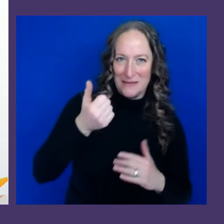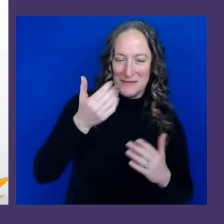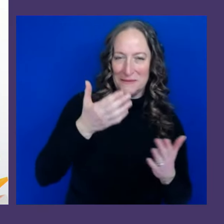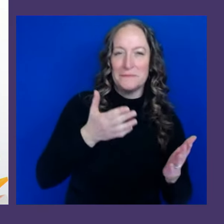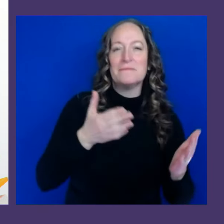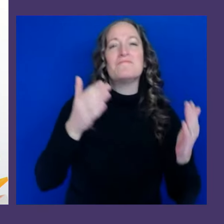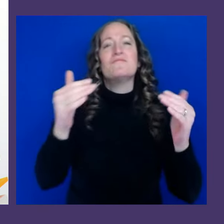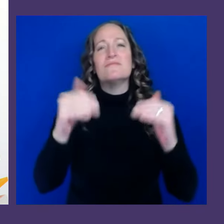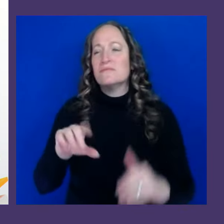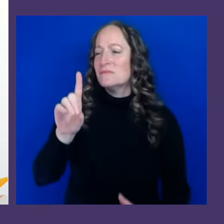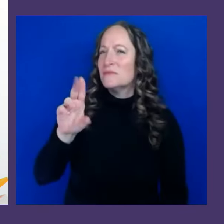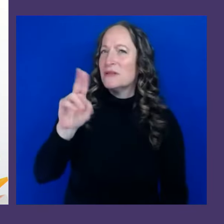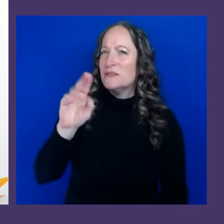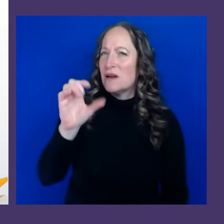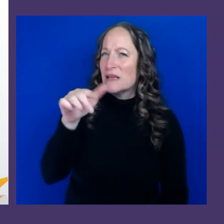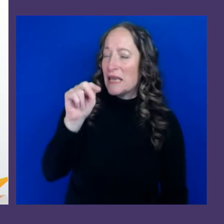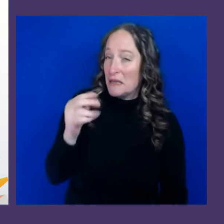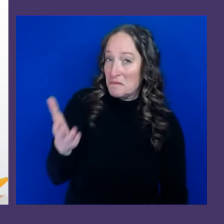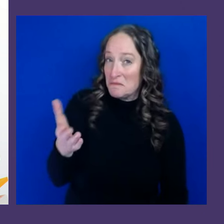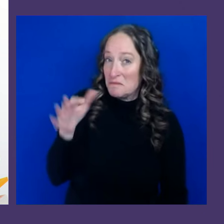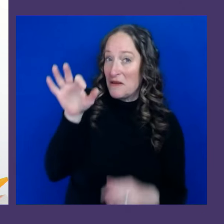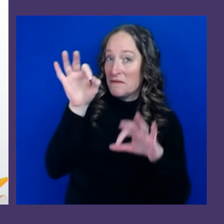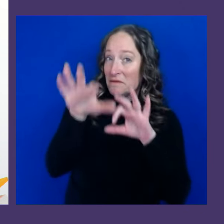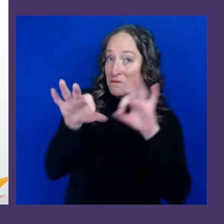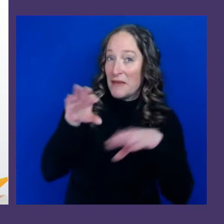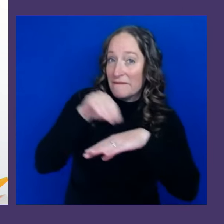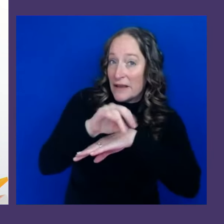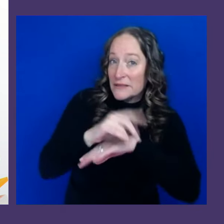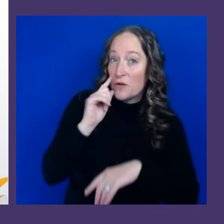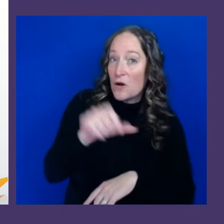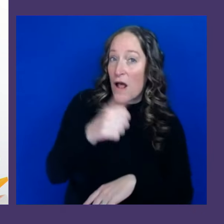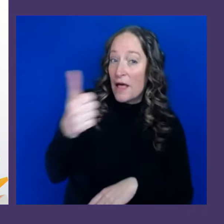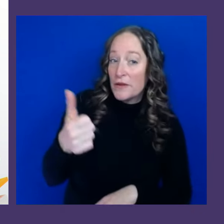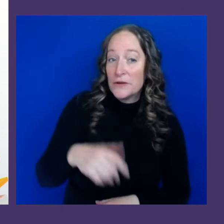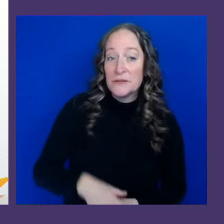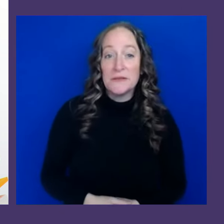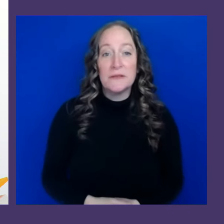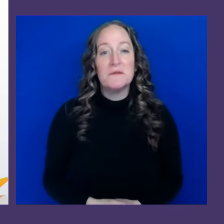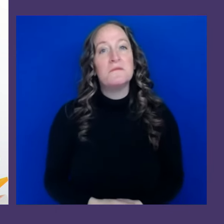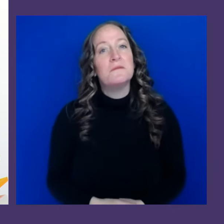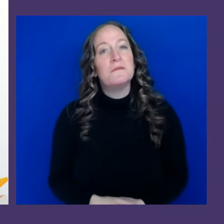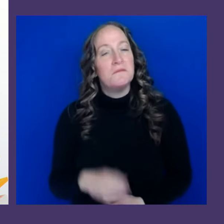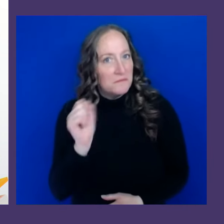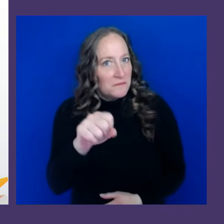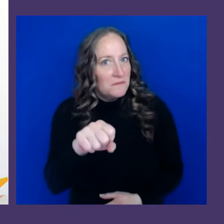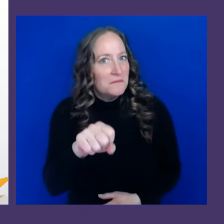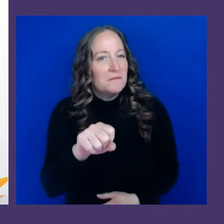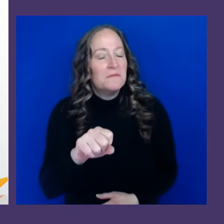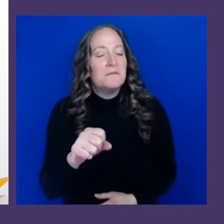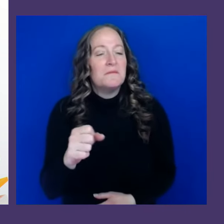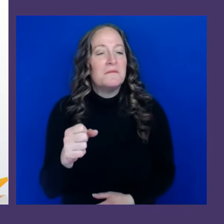Any guidance for others? Duncan Millar: Yeah, I would say unlike almost every other thing